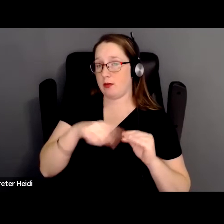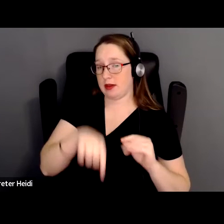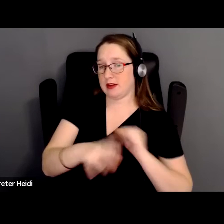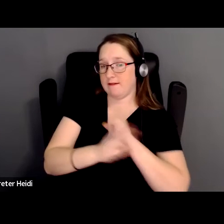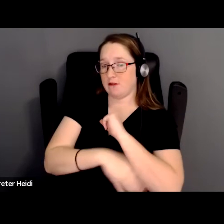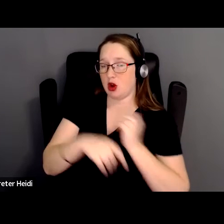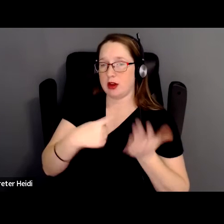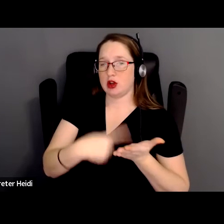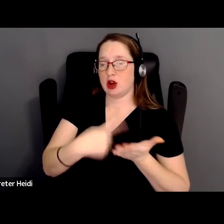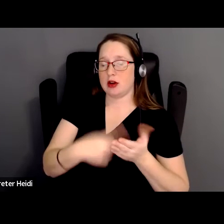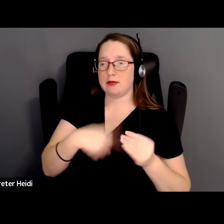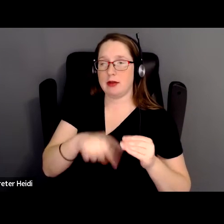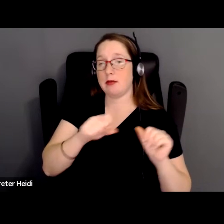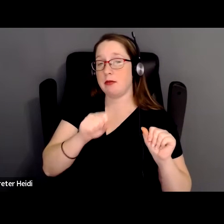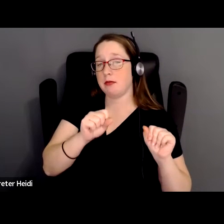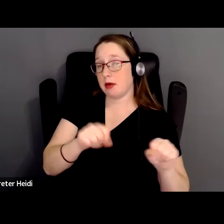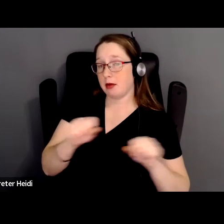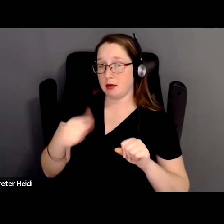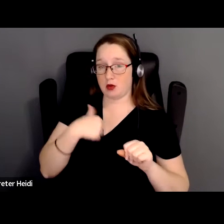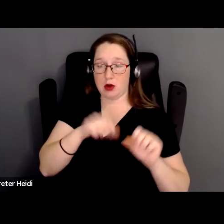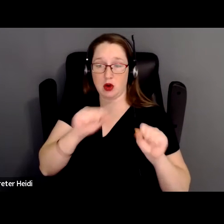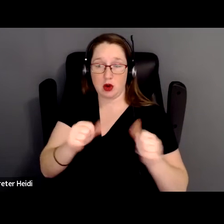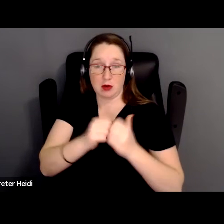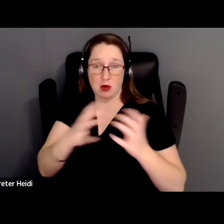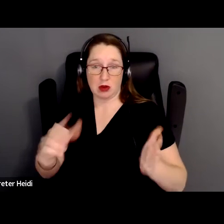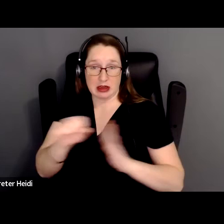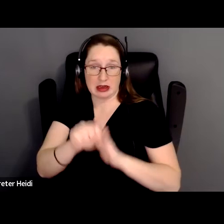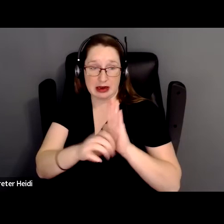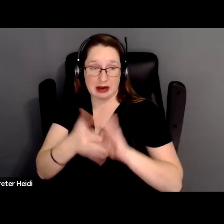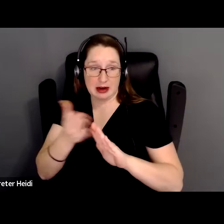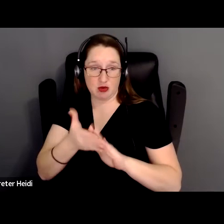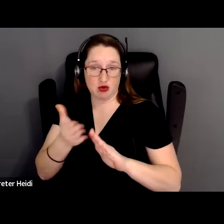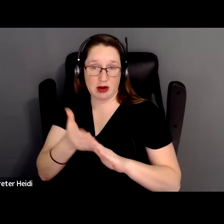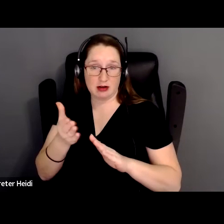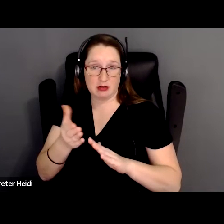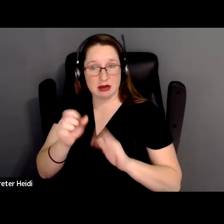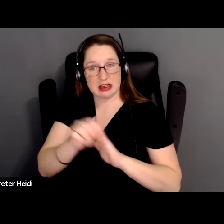the possibility that we could be without state operated. State run institutions